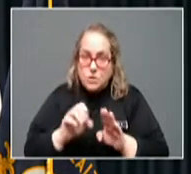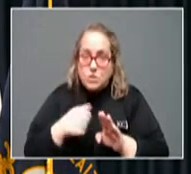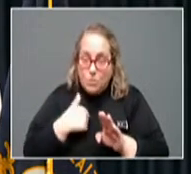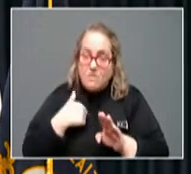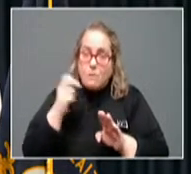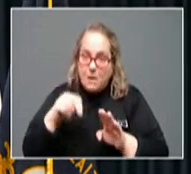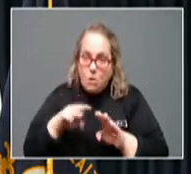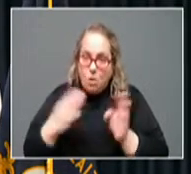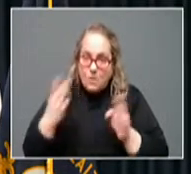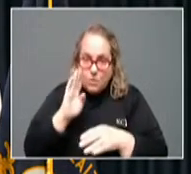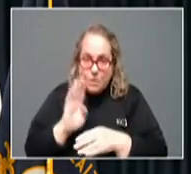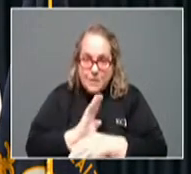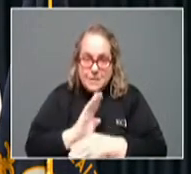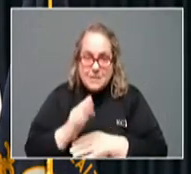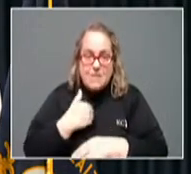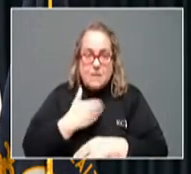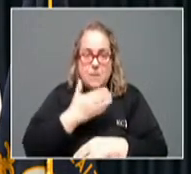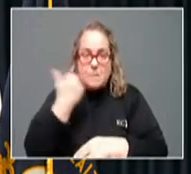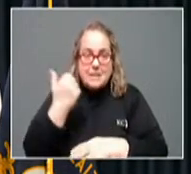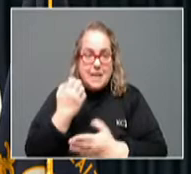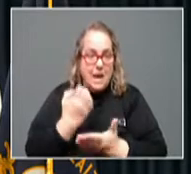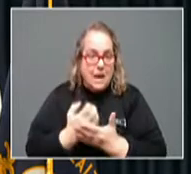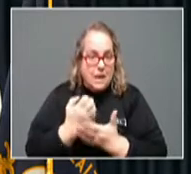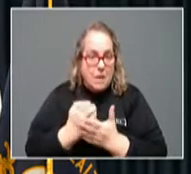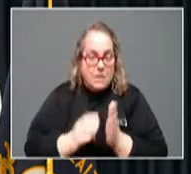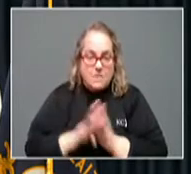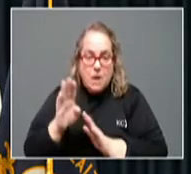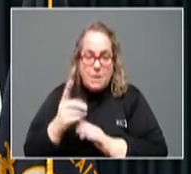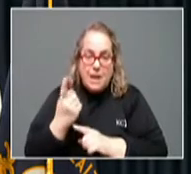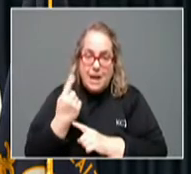best economic development year last year, but at the same time just